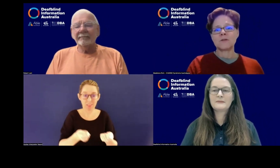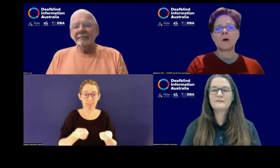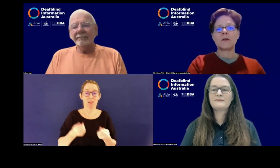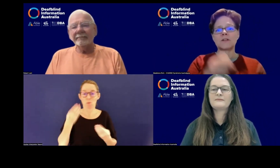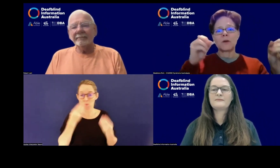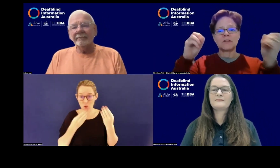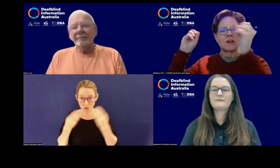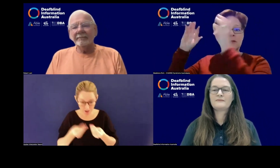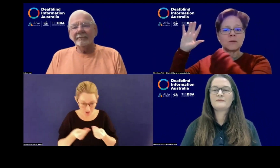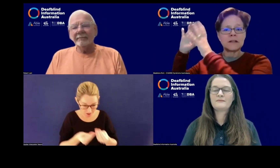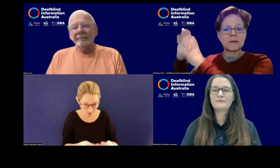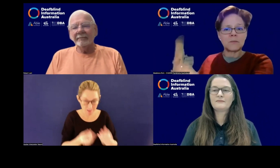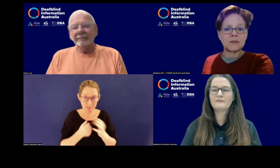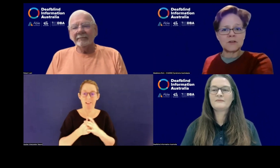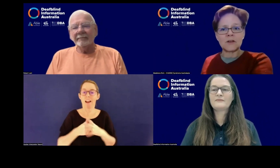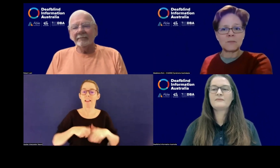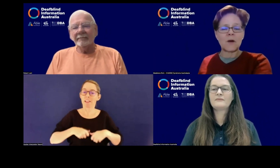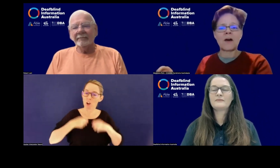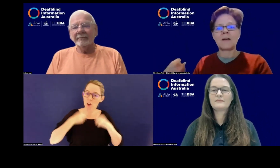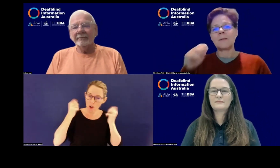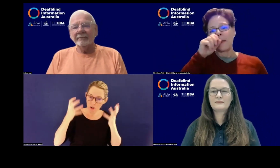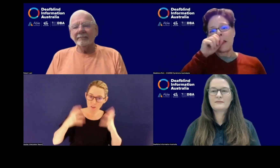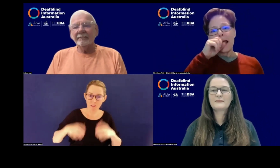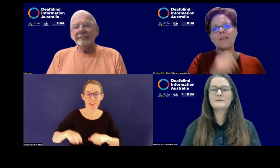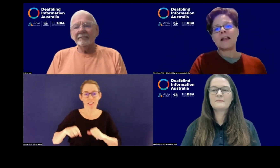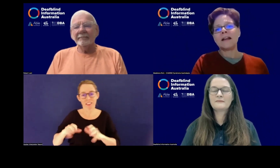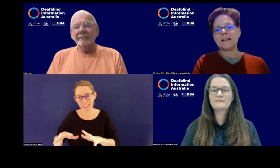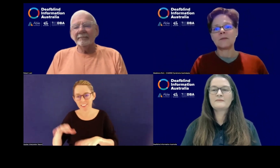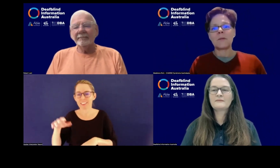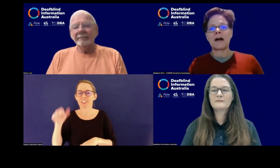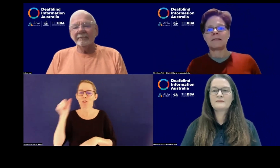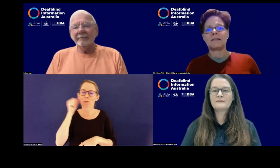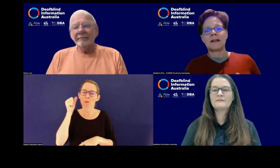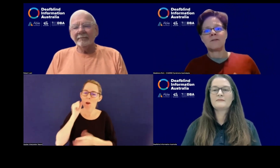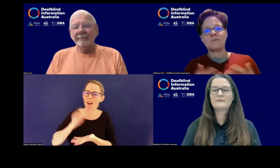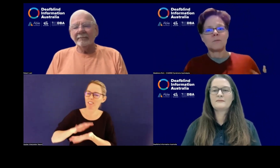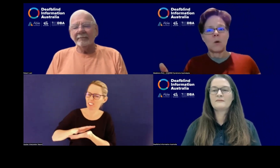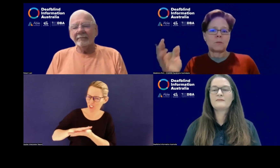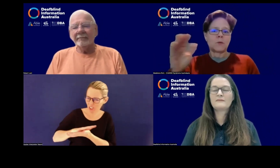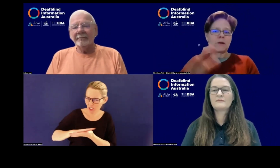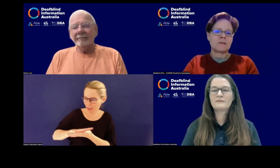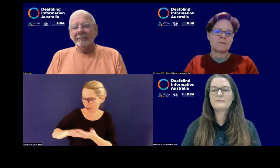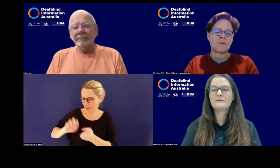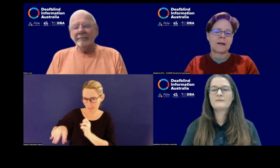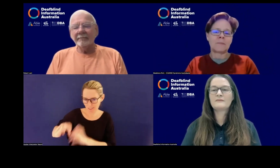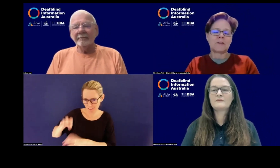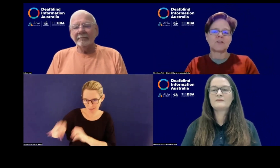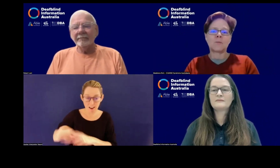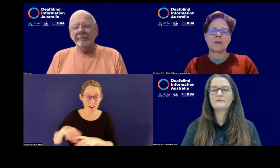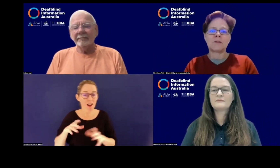Most of those would end up in the dirty pile, and then into the bath and putting the soap in.